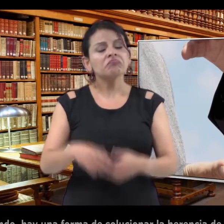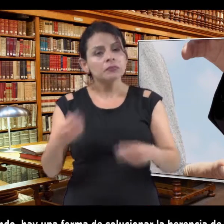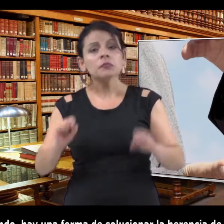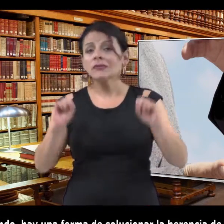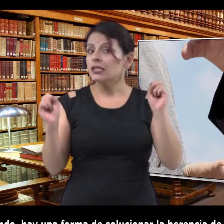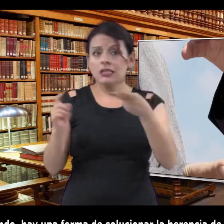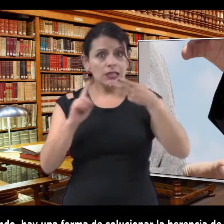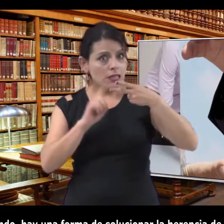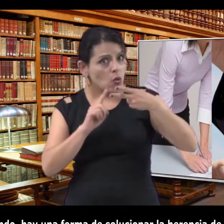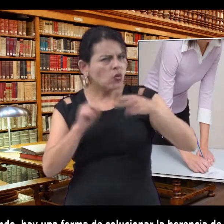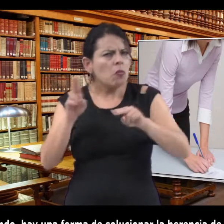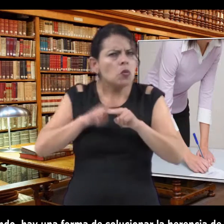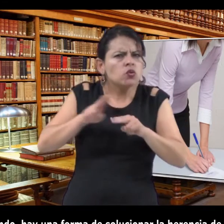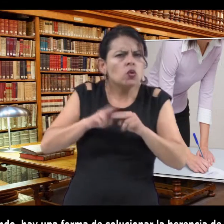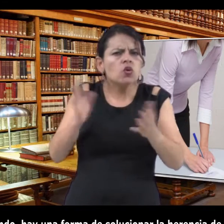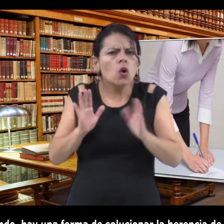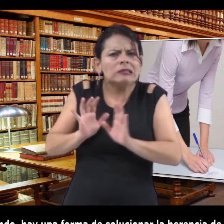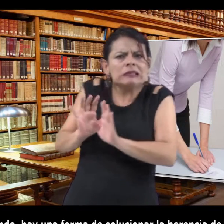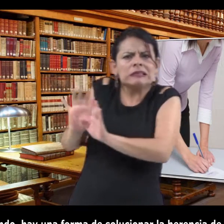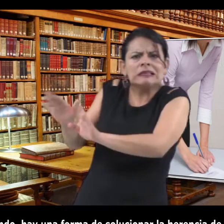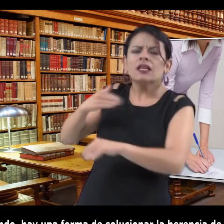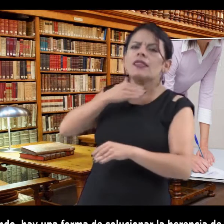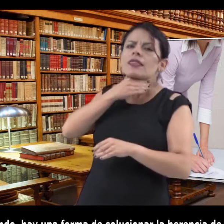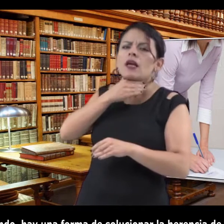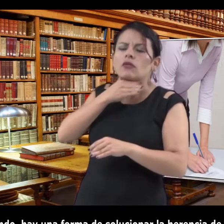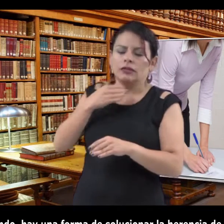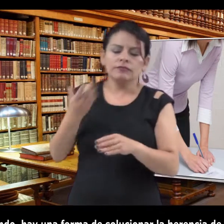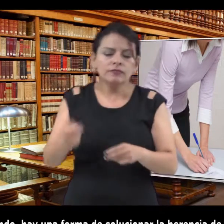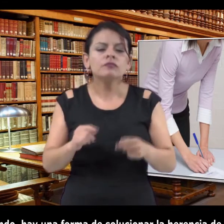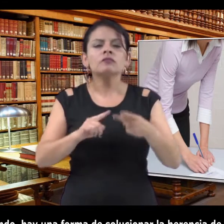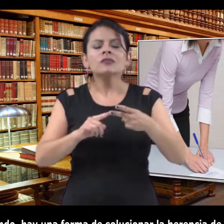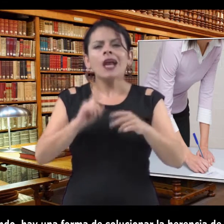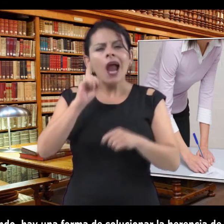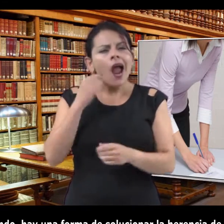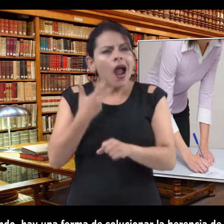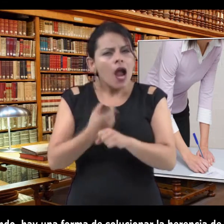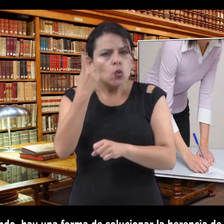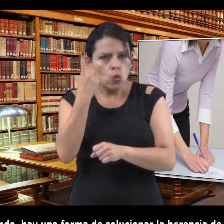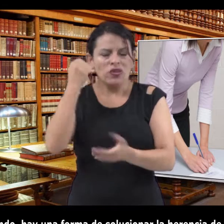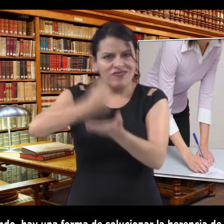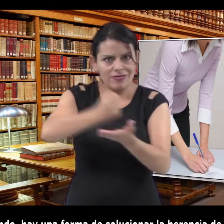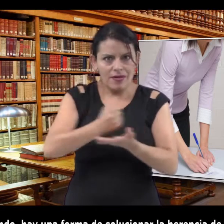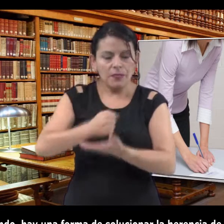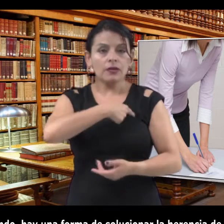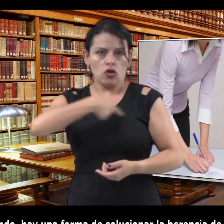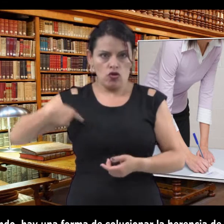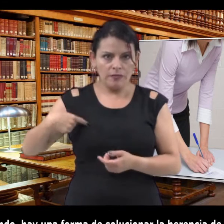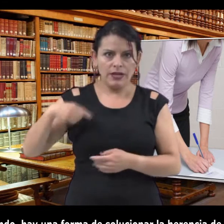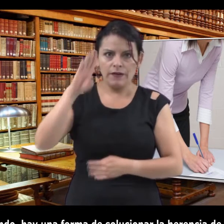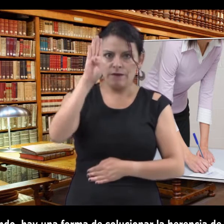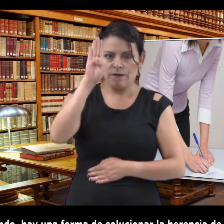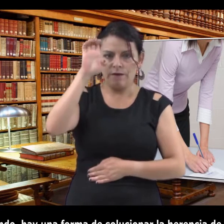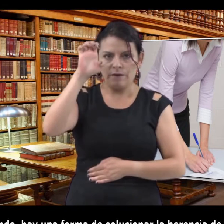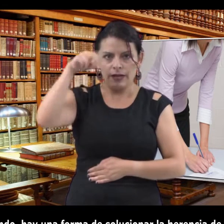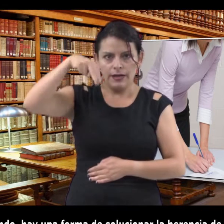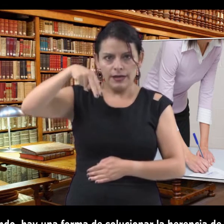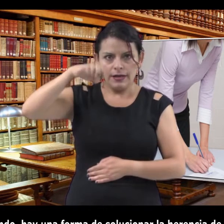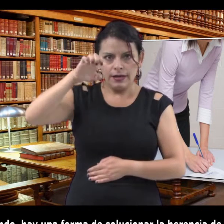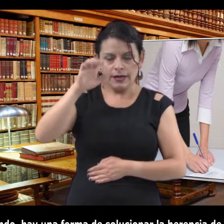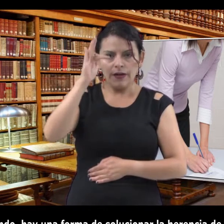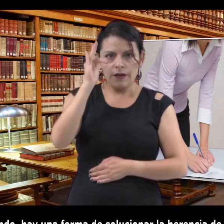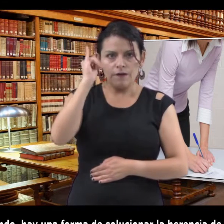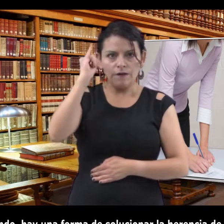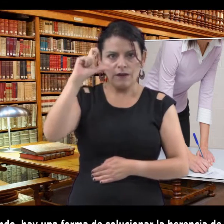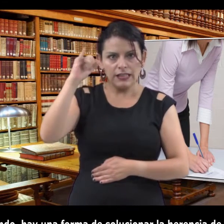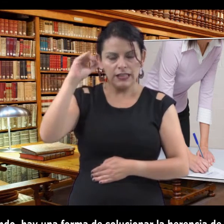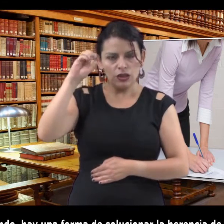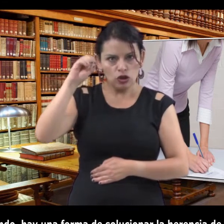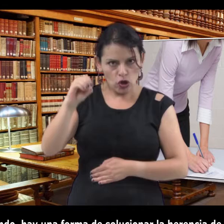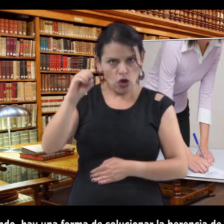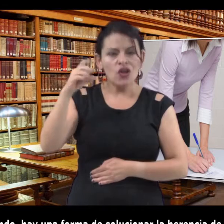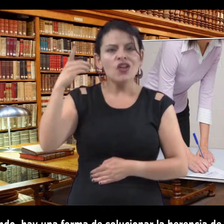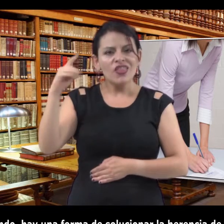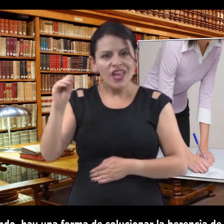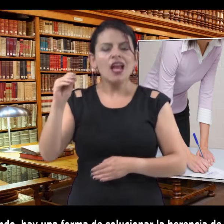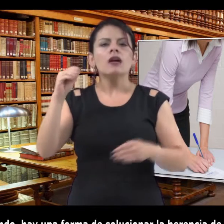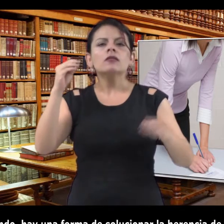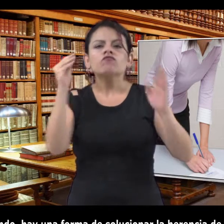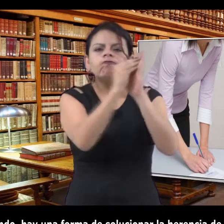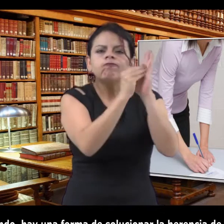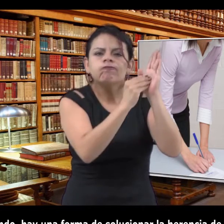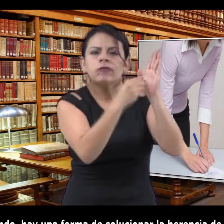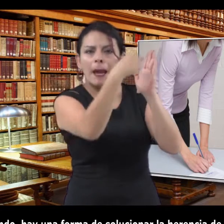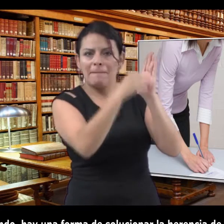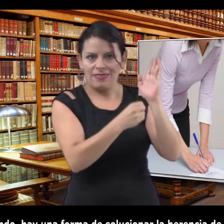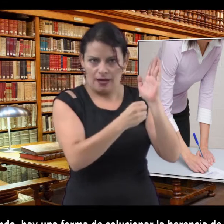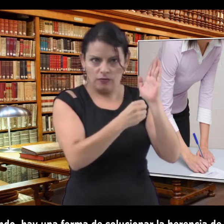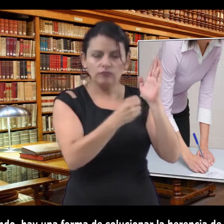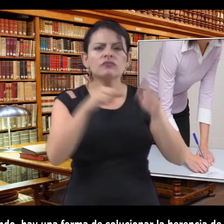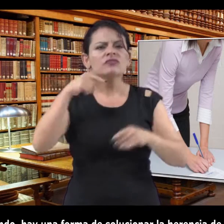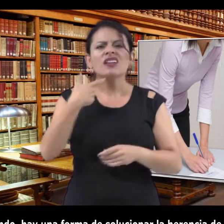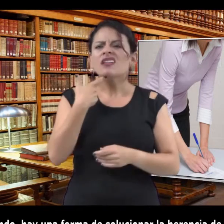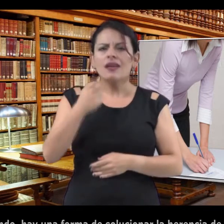Second, the "beneficio de inventario" (benefit of inventory) is a way of settling an inherited debt.